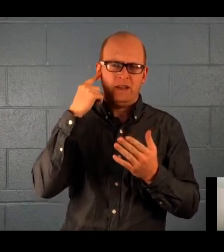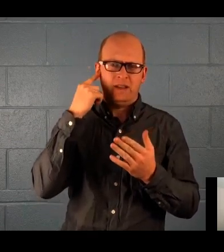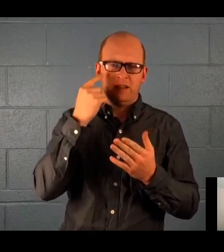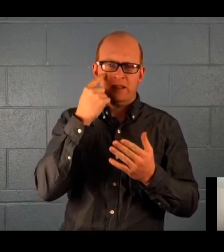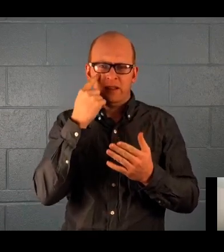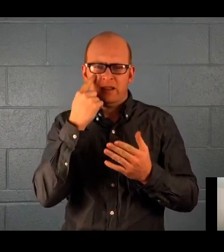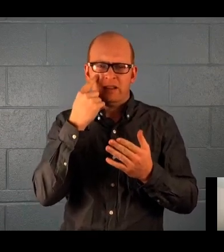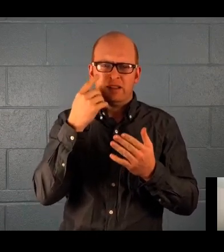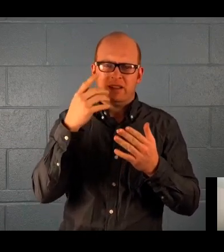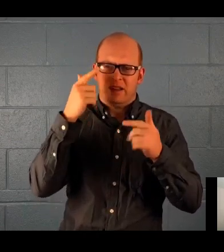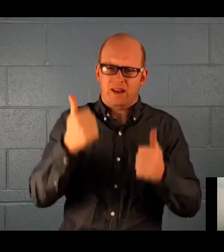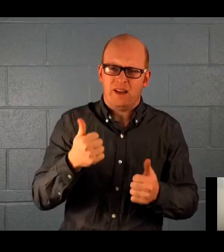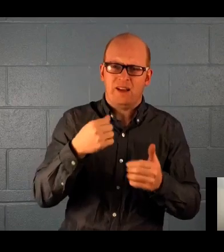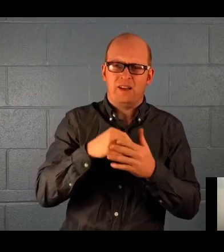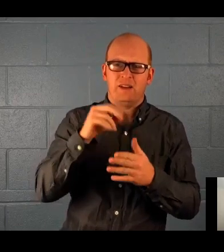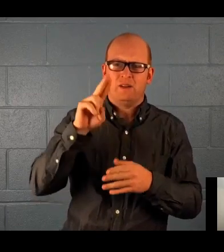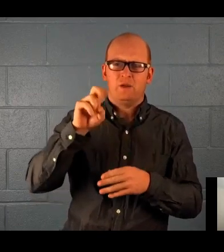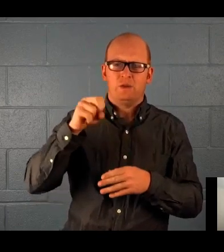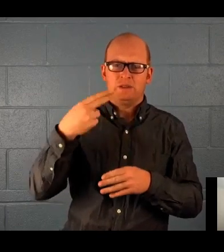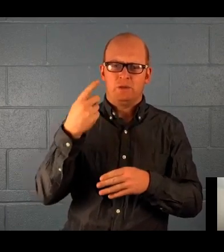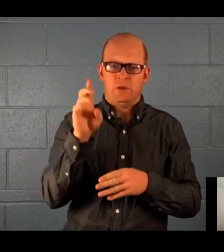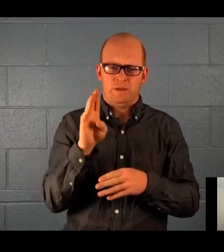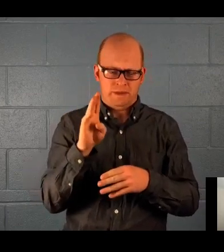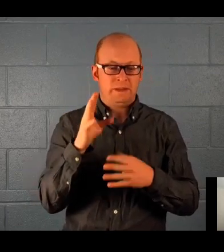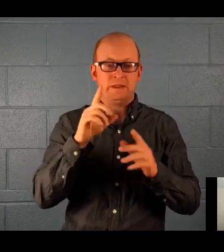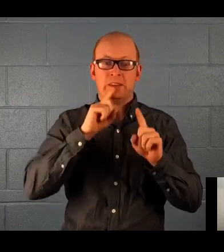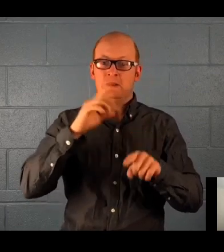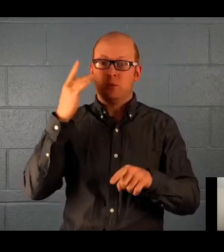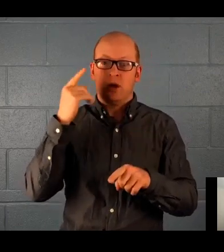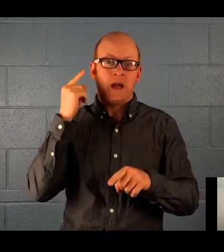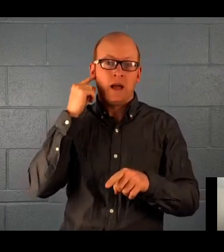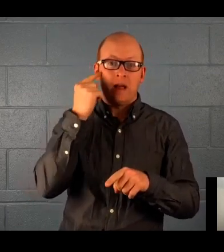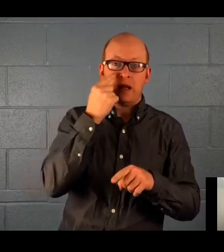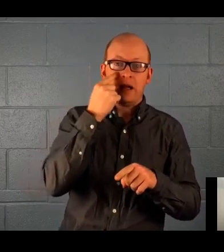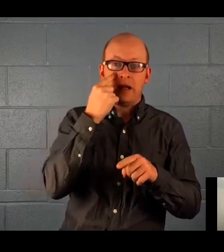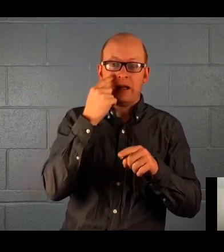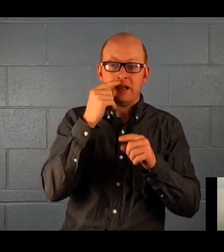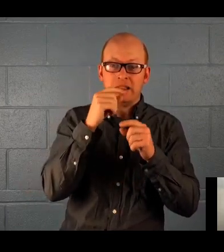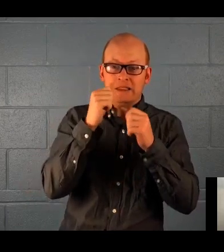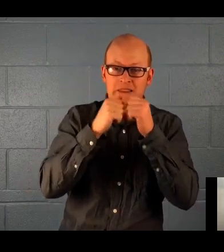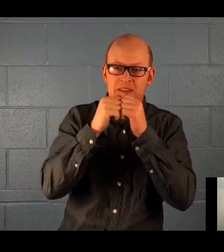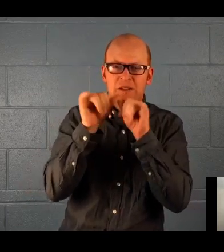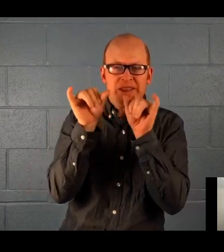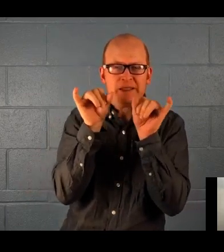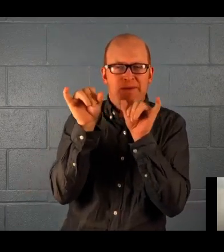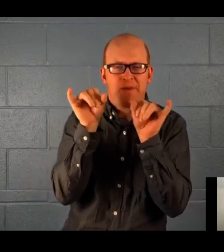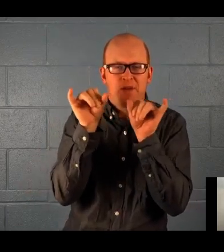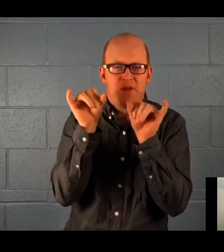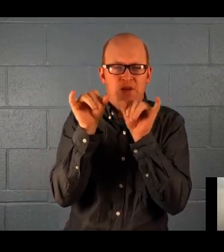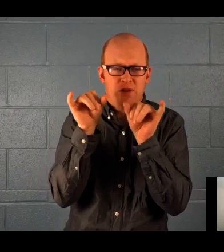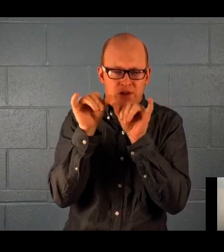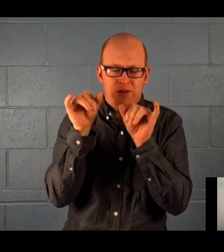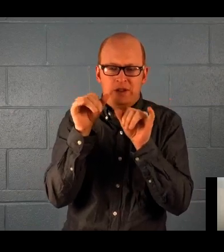affected in USH1b. And the answer lies in the structural similarities between the hair cells in the inner ear,